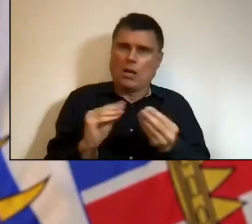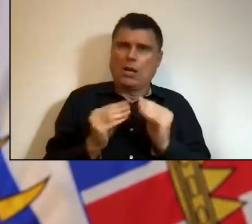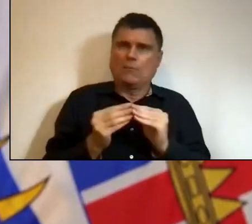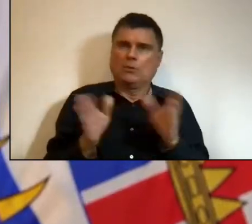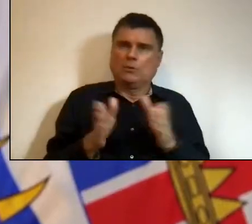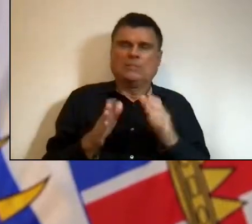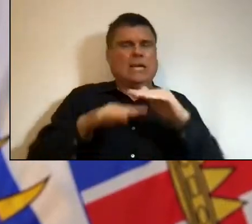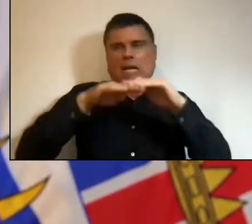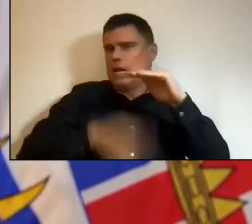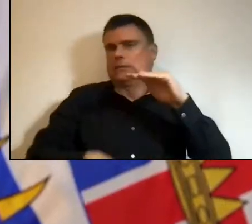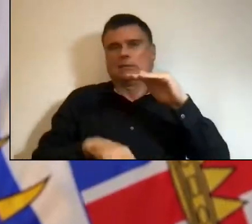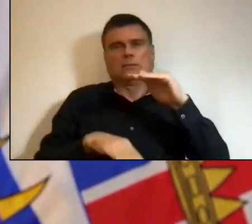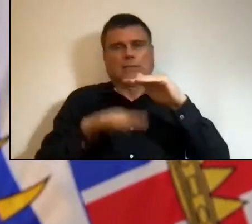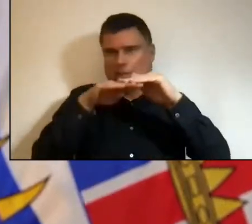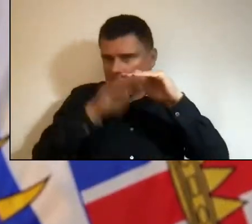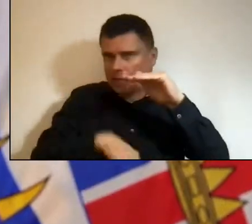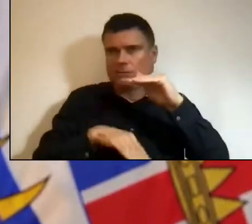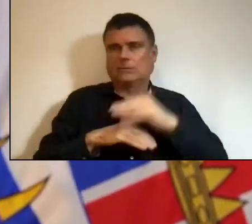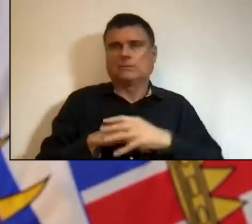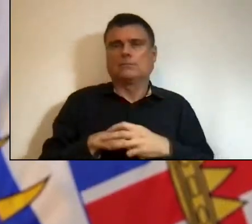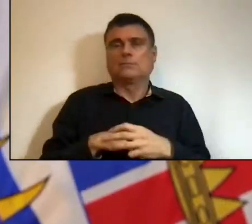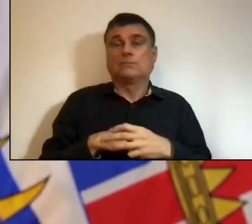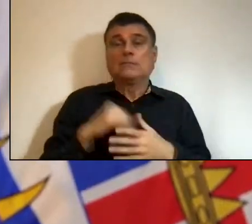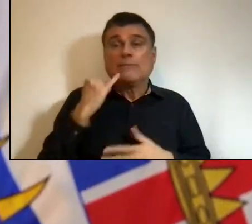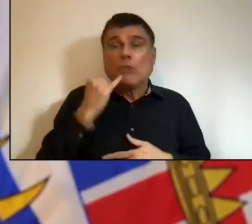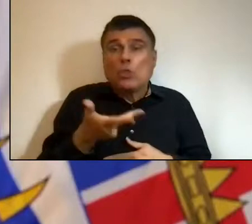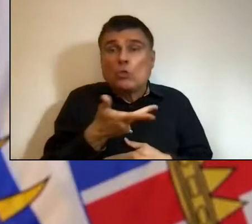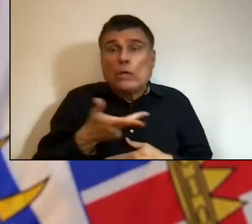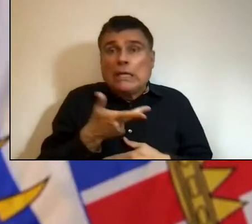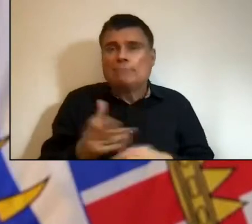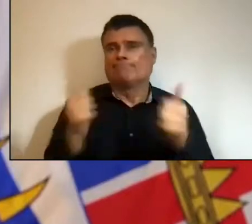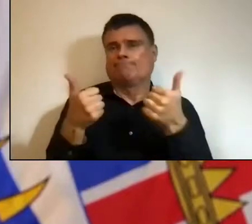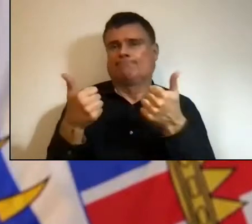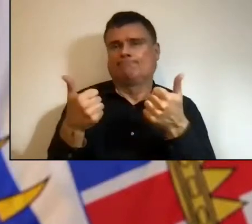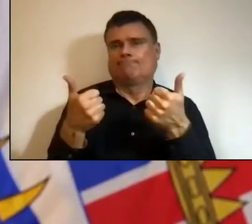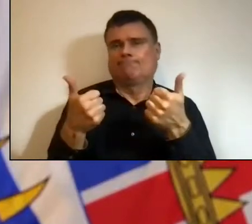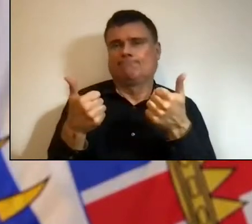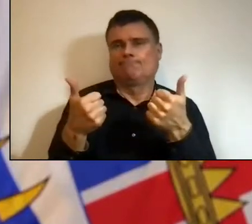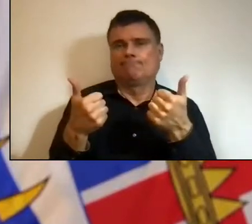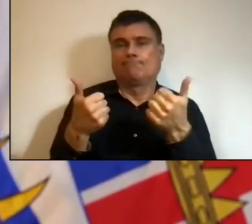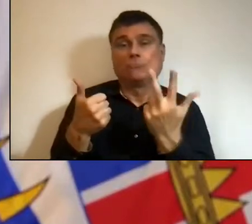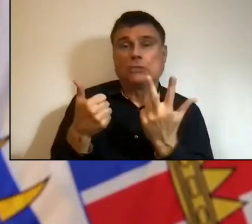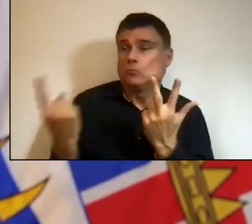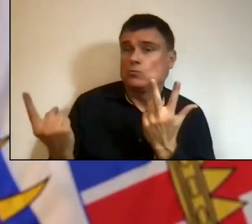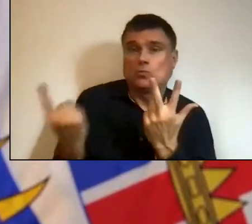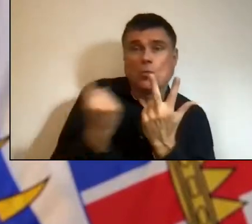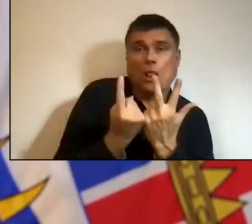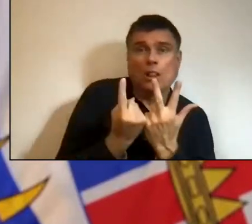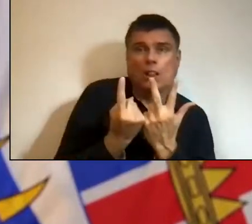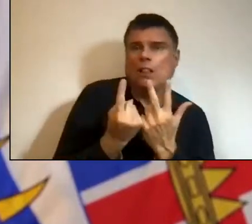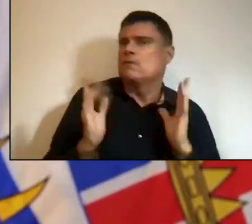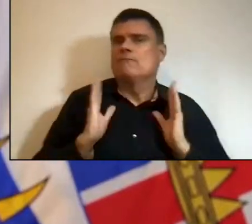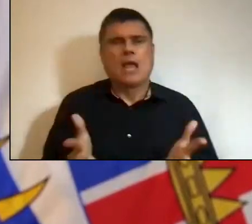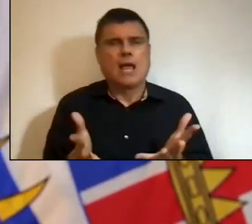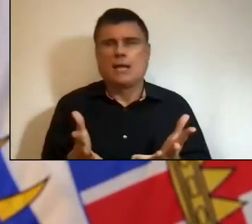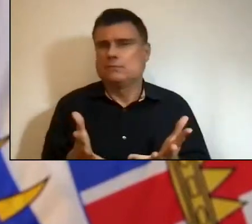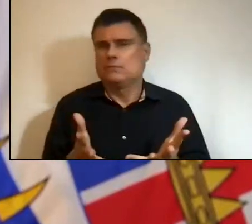is three, if that is. One Within